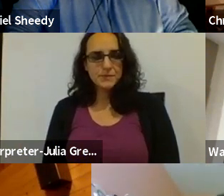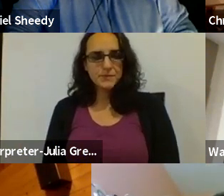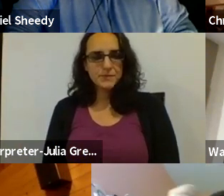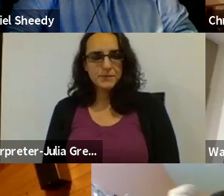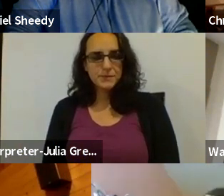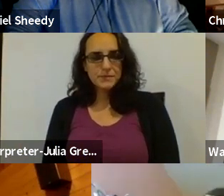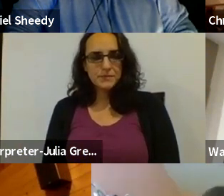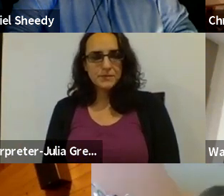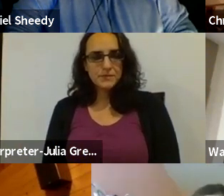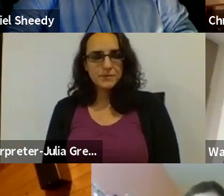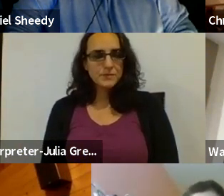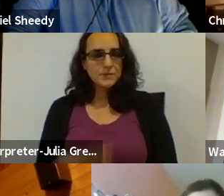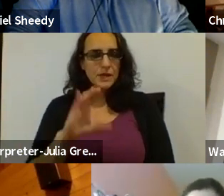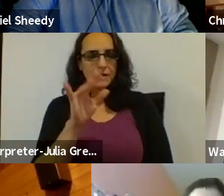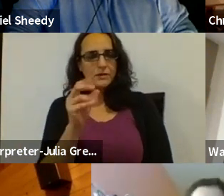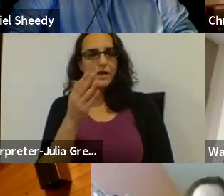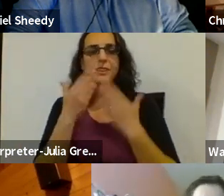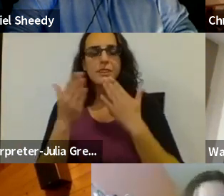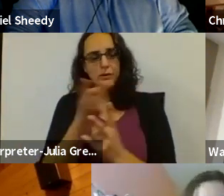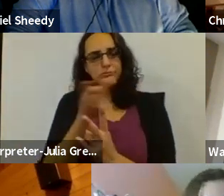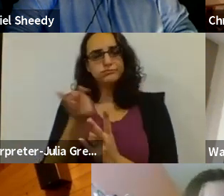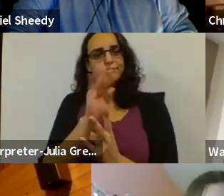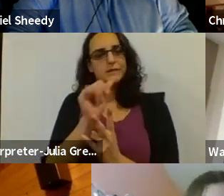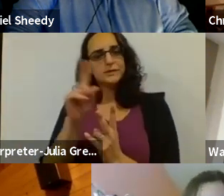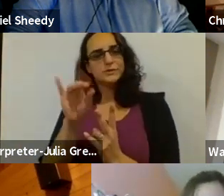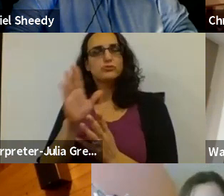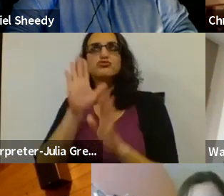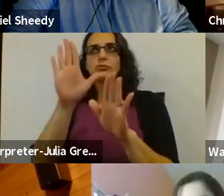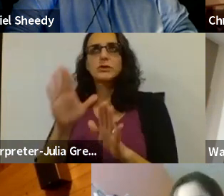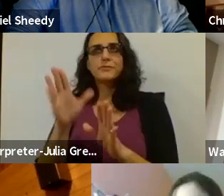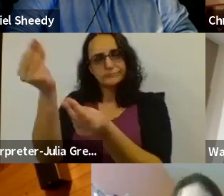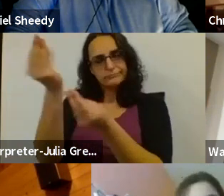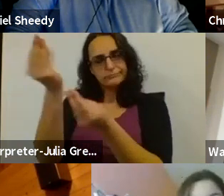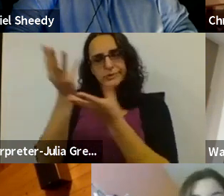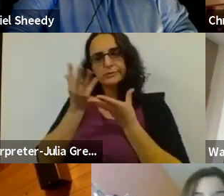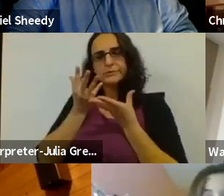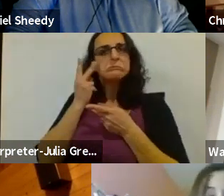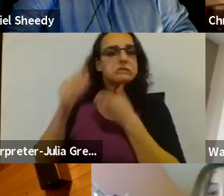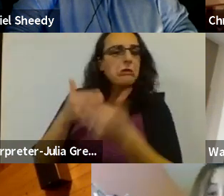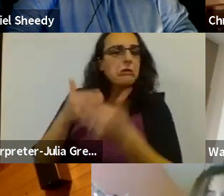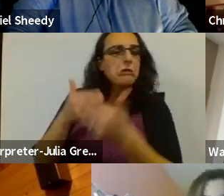Carolyn Gallagher: Thanks. So he thinks Malia, it's really great to get an update, see how things are going. So we appreciate it.